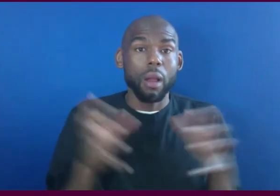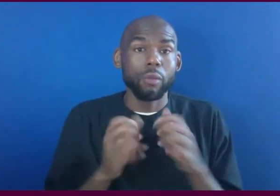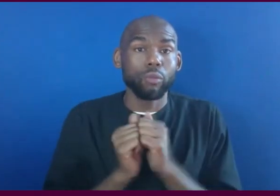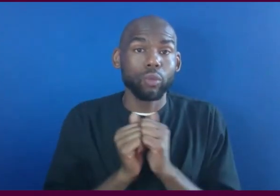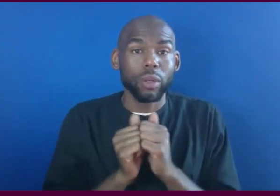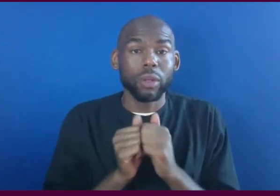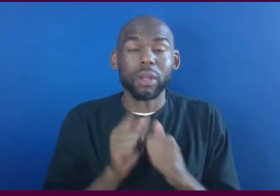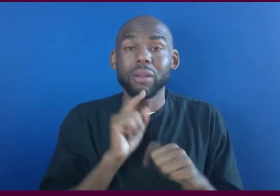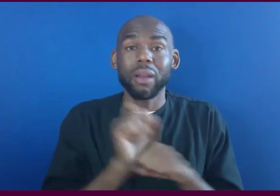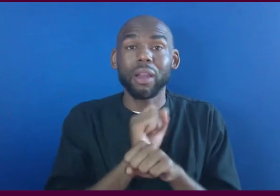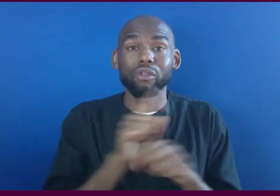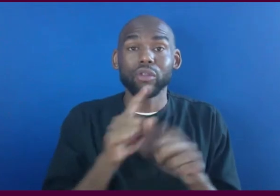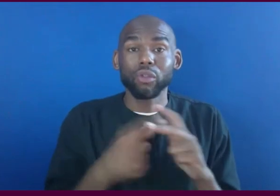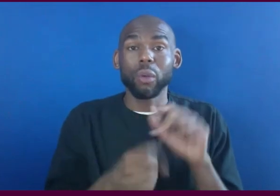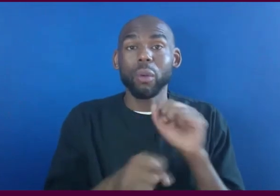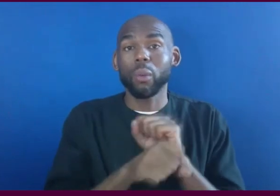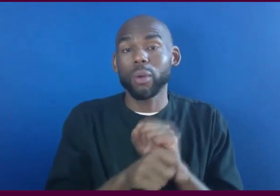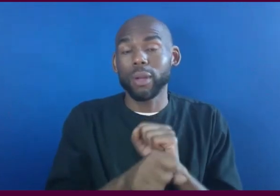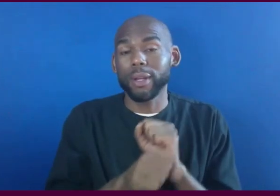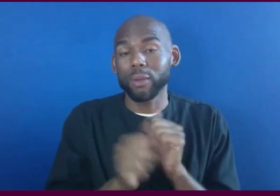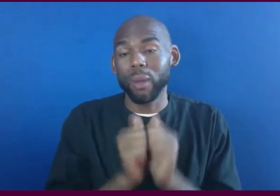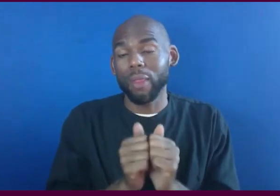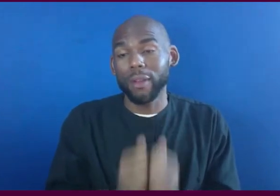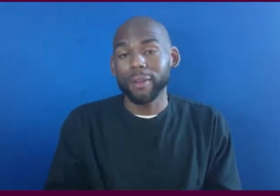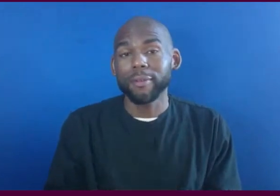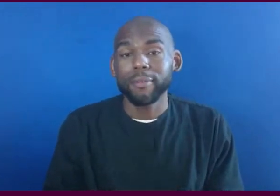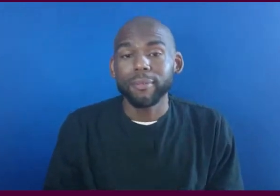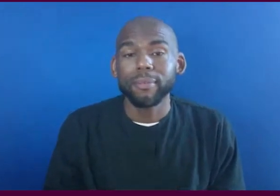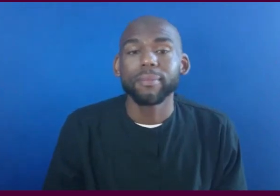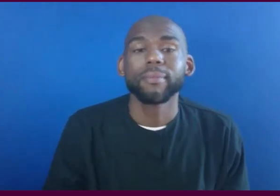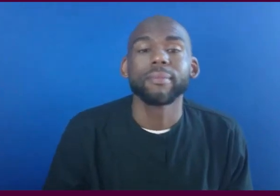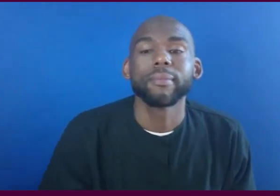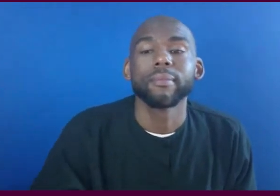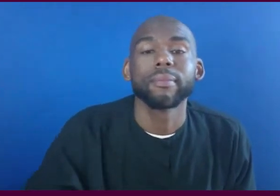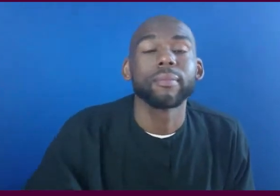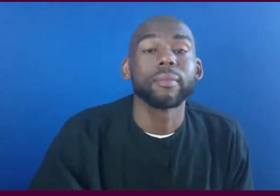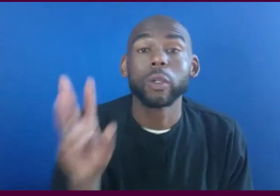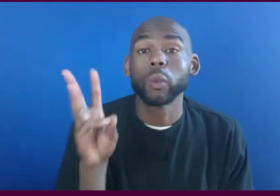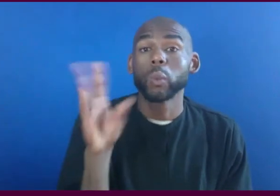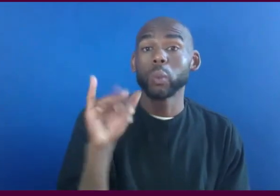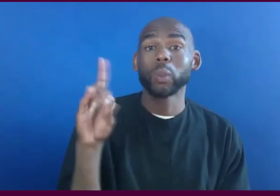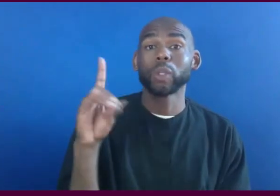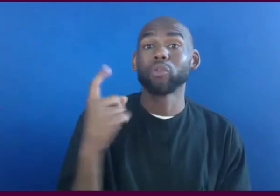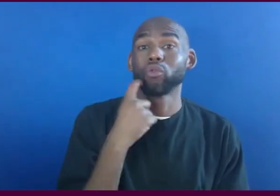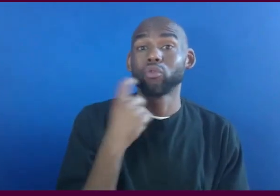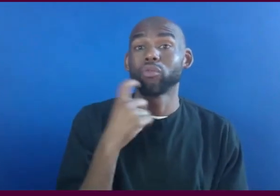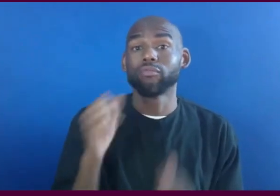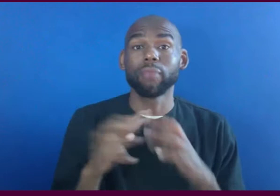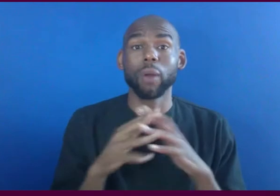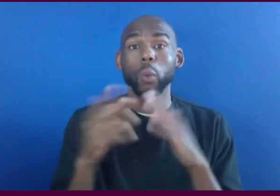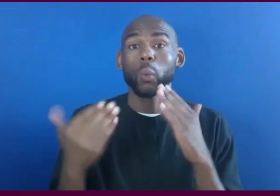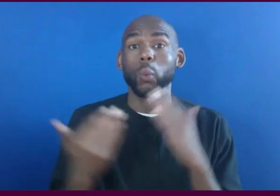and actually start working together. Ashley Inkumsah: WID has recently relaunched our new and improved